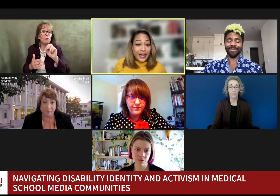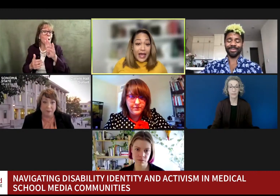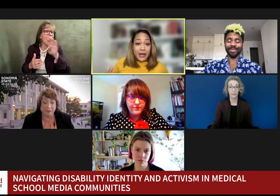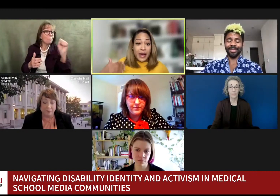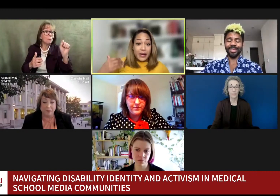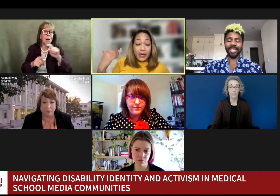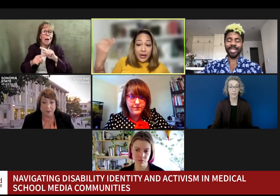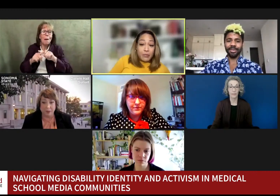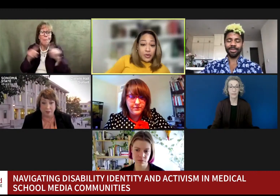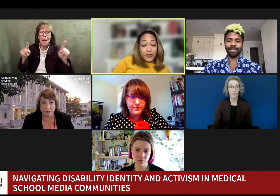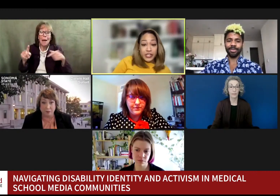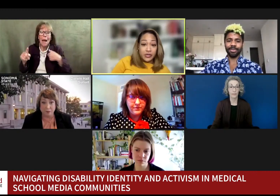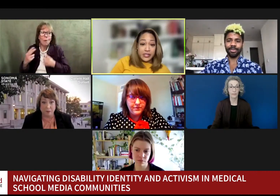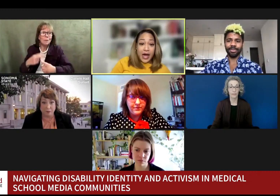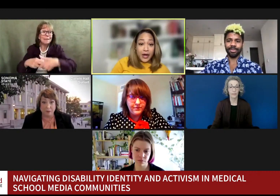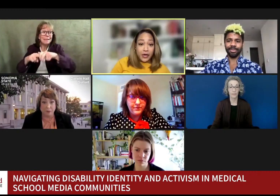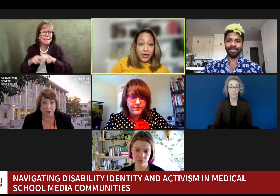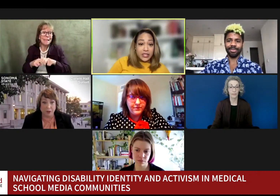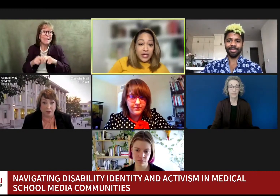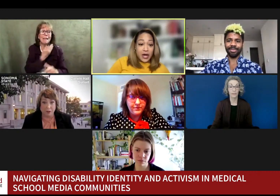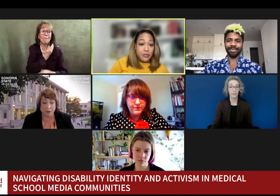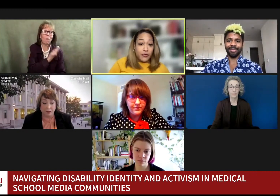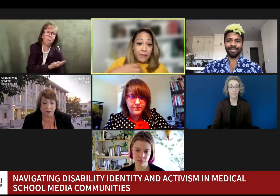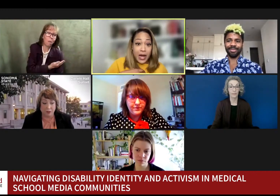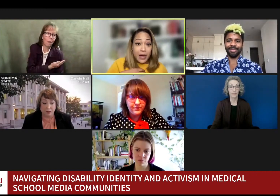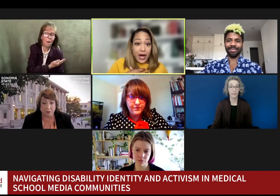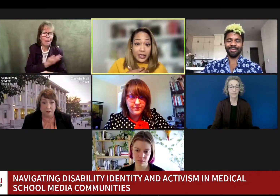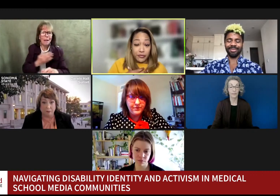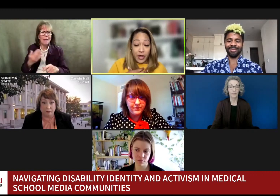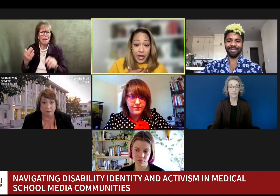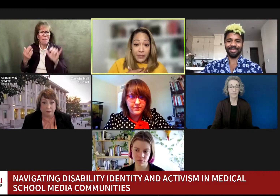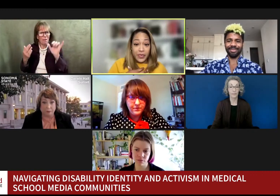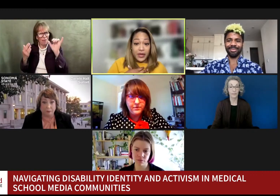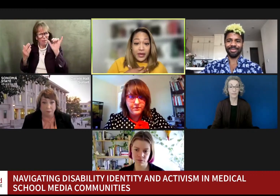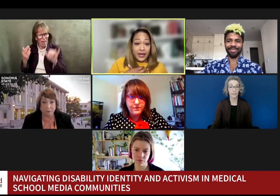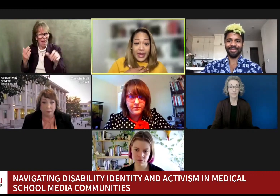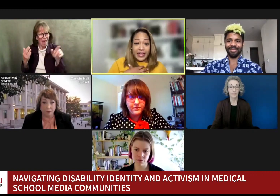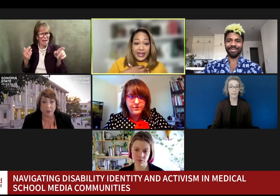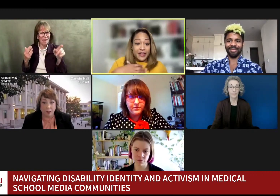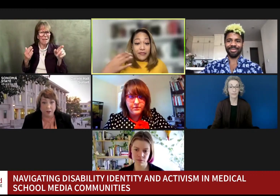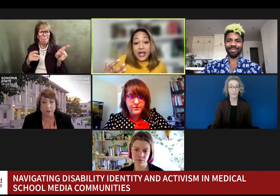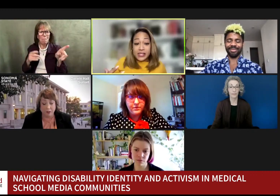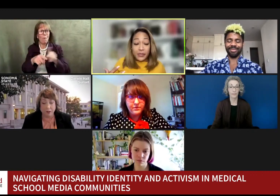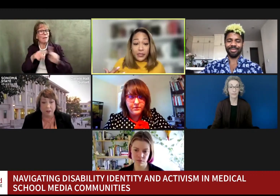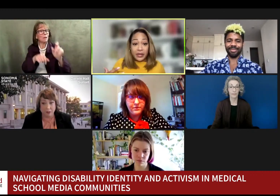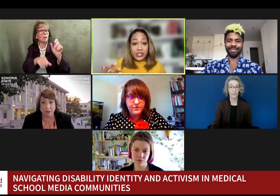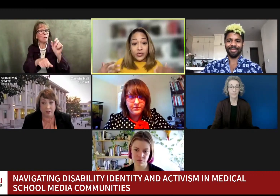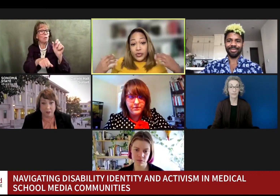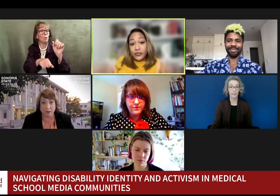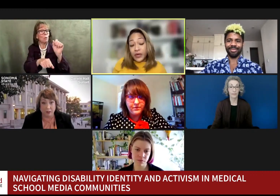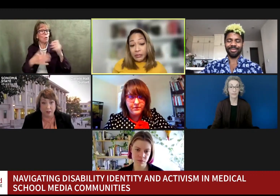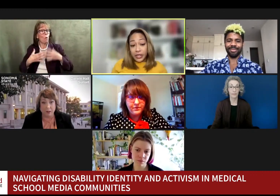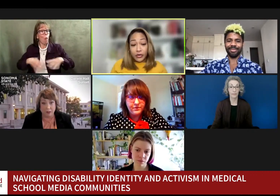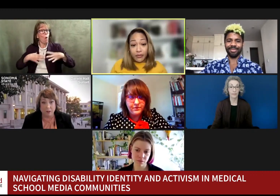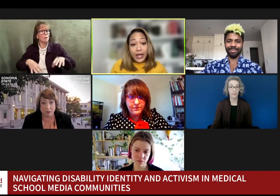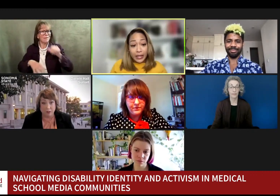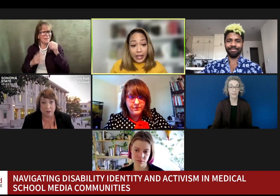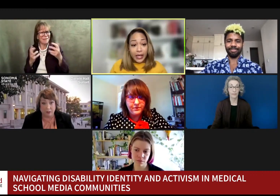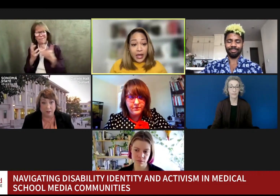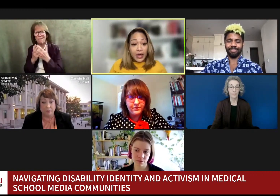And not my professional attire doesn't come from my body frame and I can't find something that's going to fit me correctly.